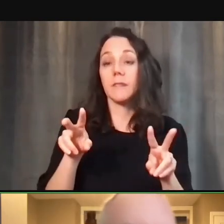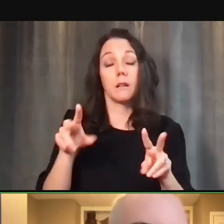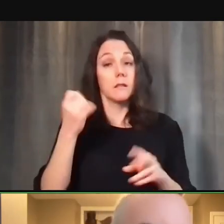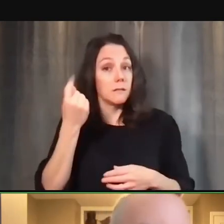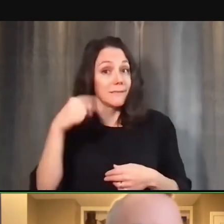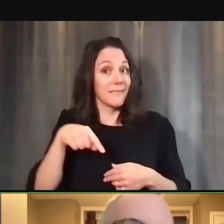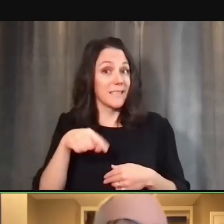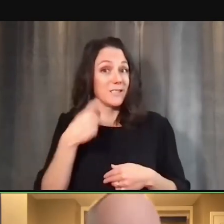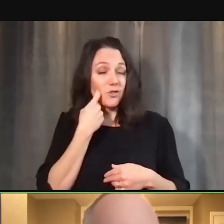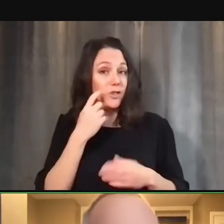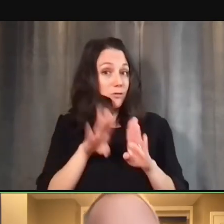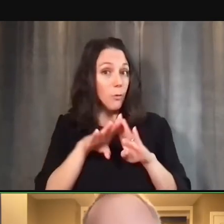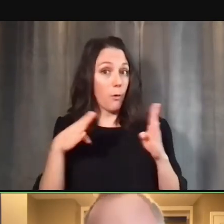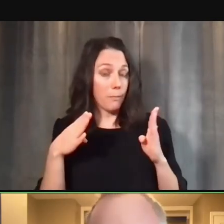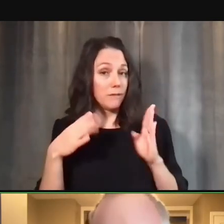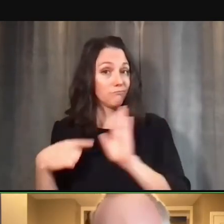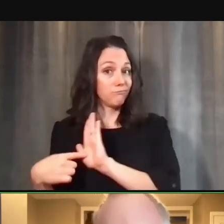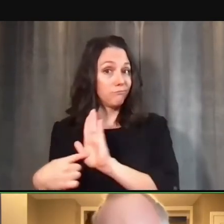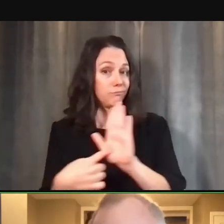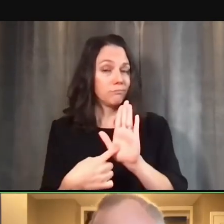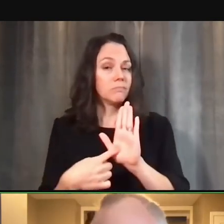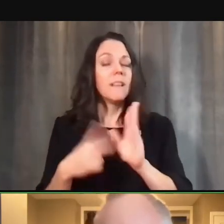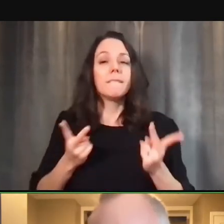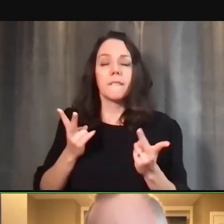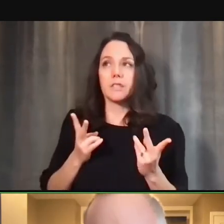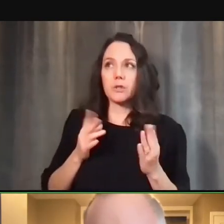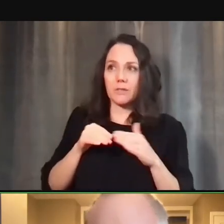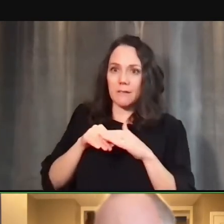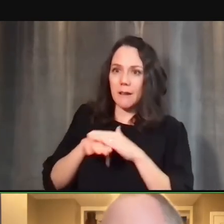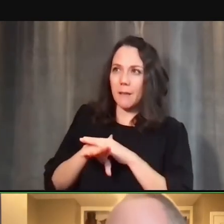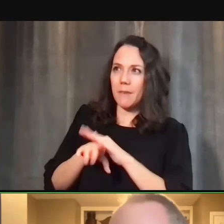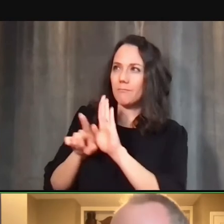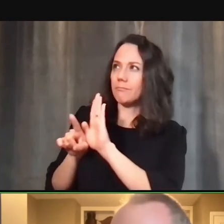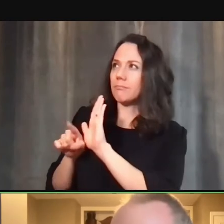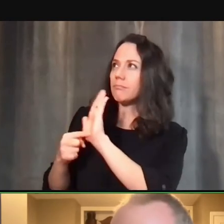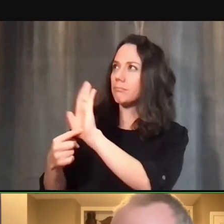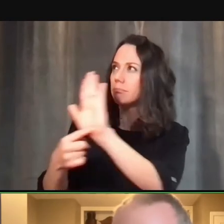and when exhibitors walk through it, they're going to be exposed potentially to